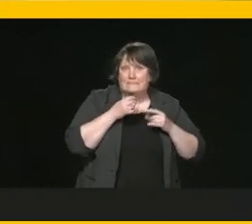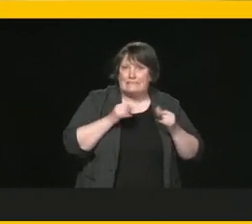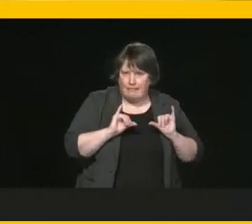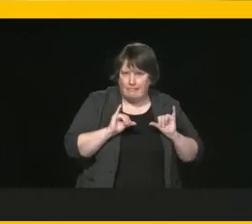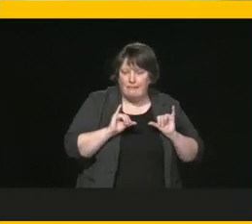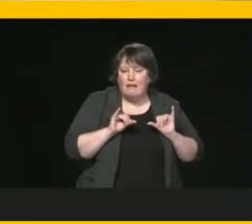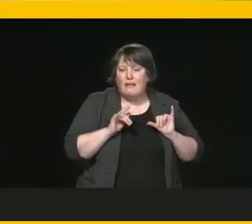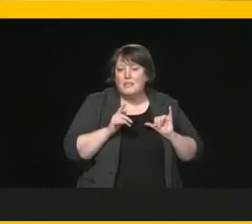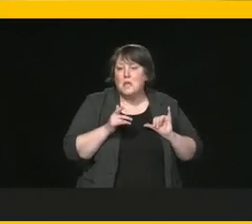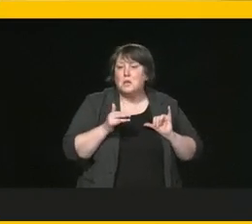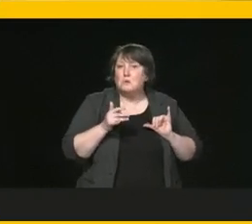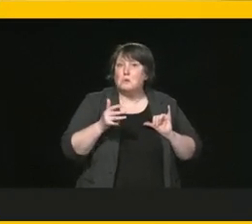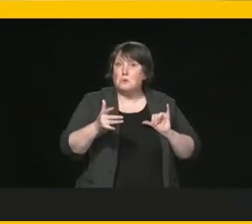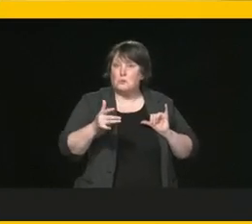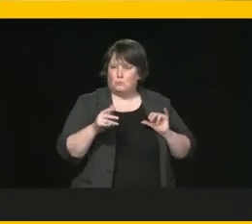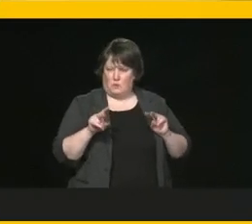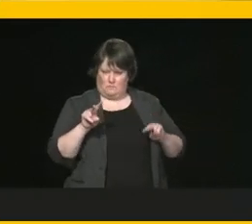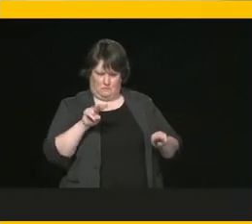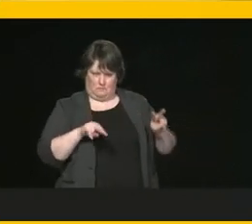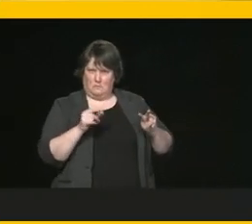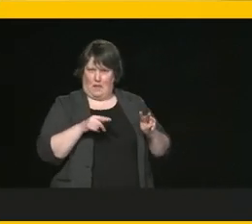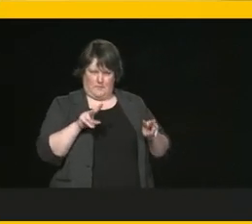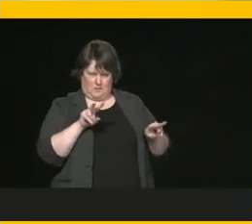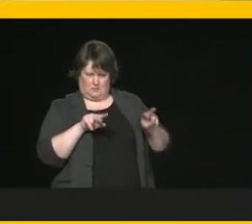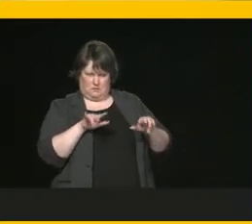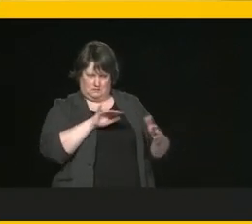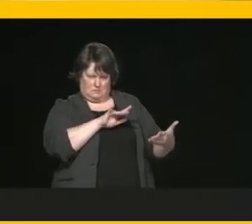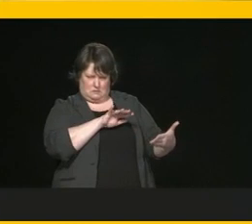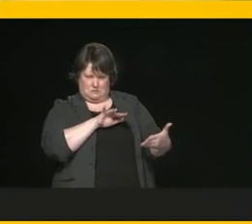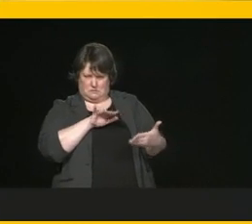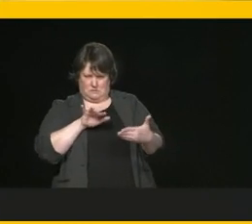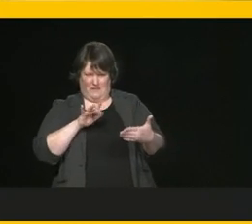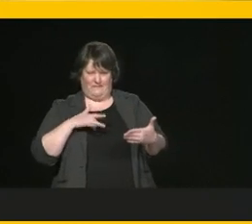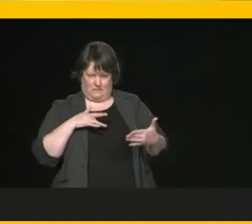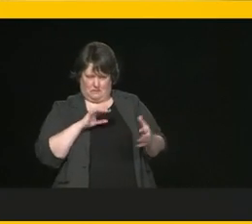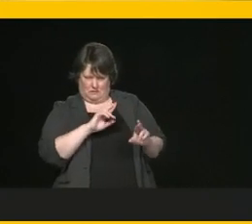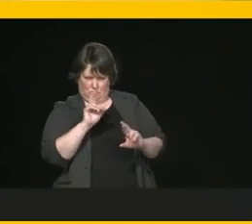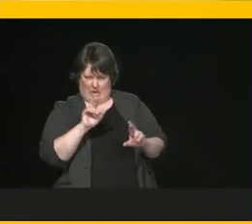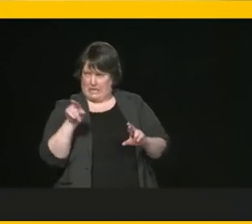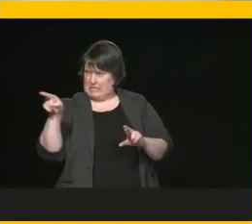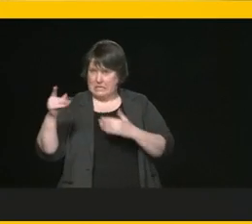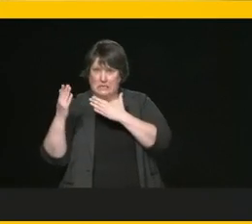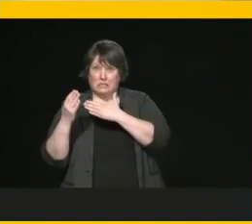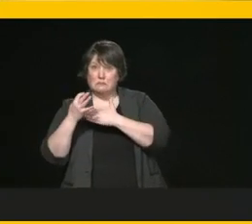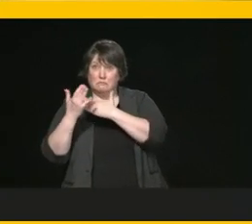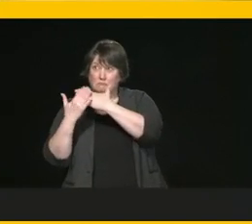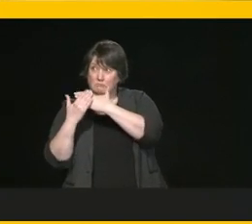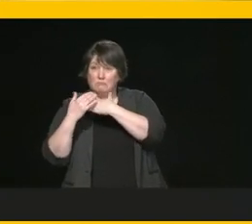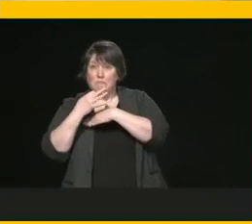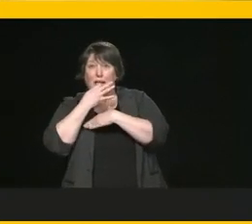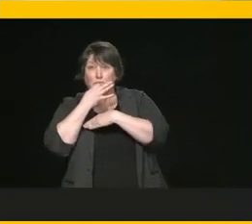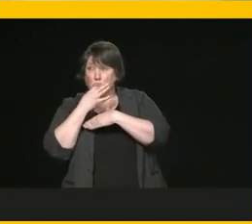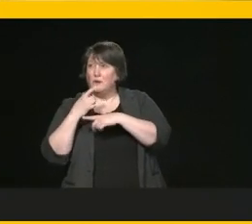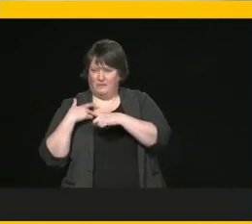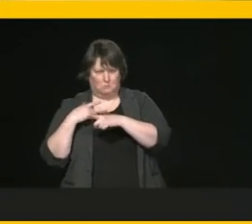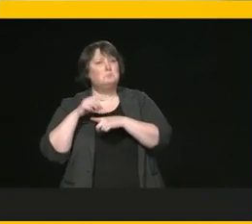STILL. AND THEN, ONCE WE'RE READY,